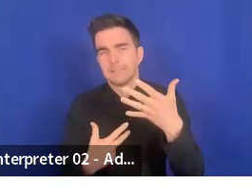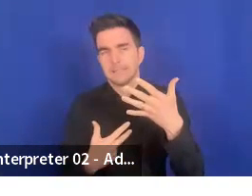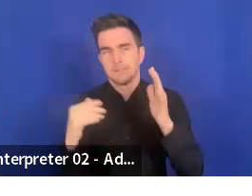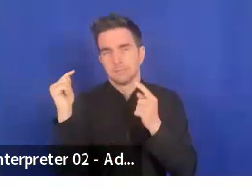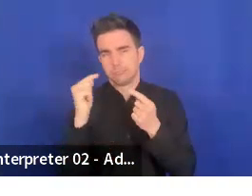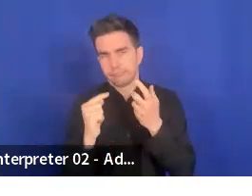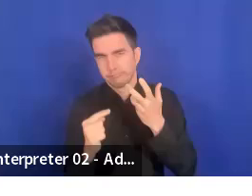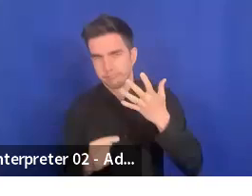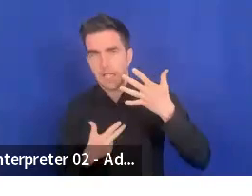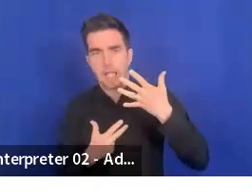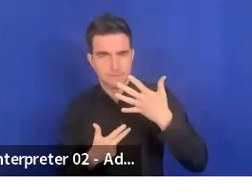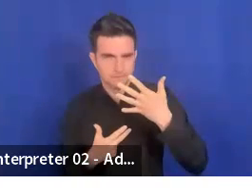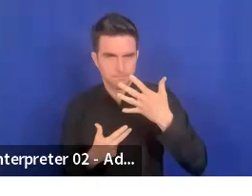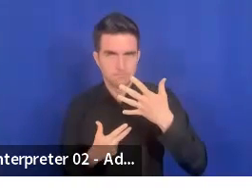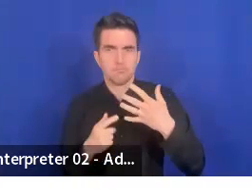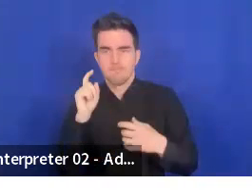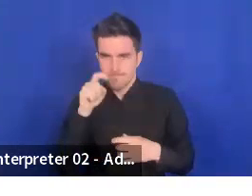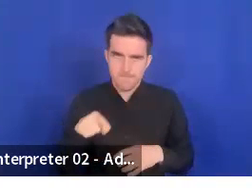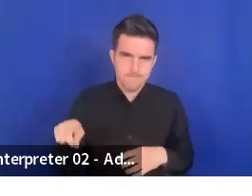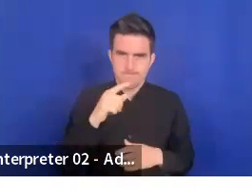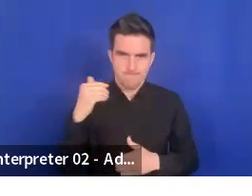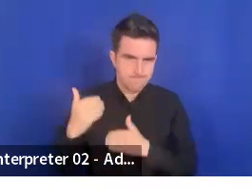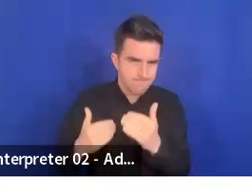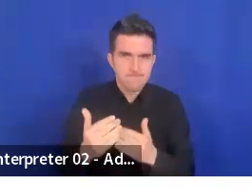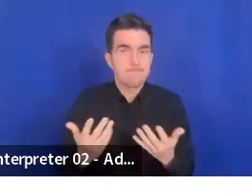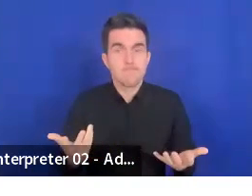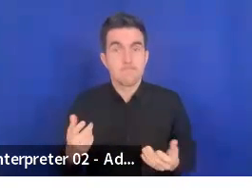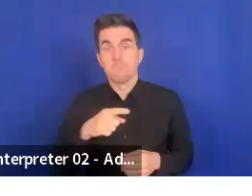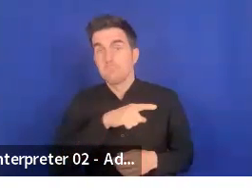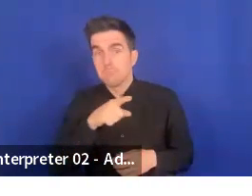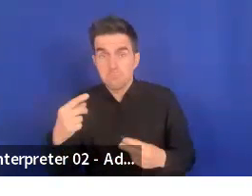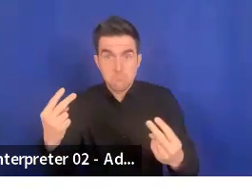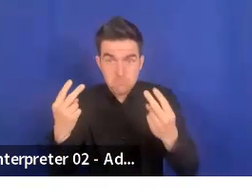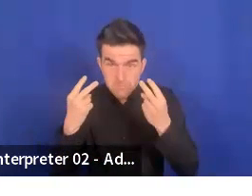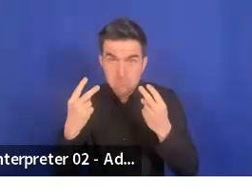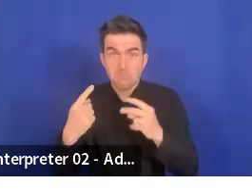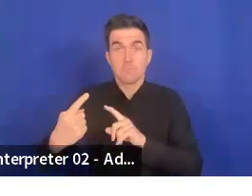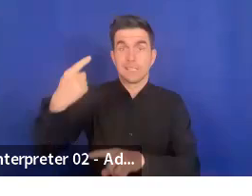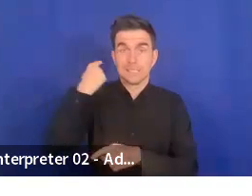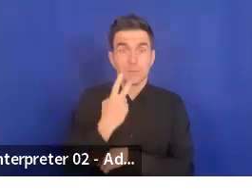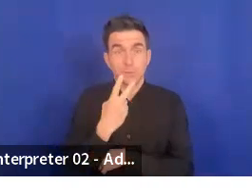look familiar, and later on I will explain some of what has changed.